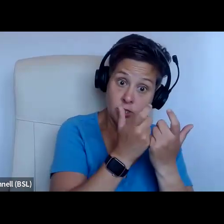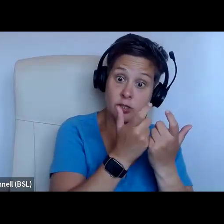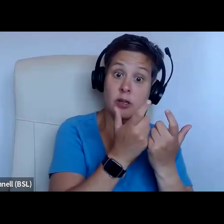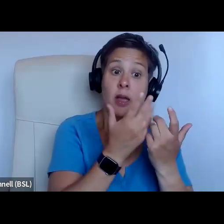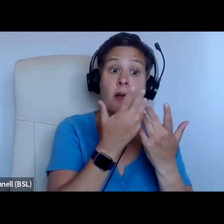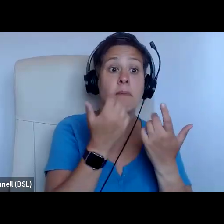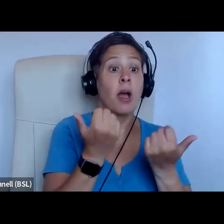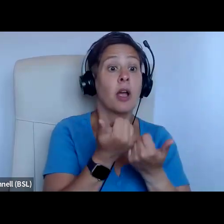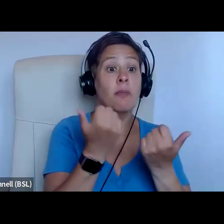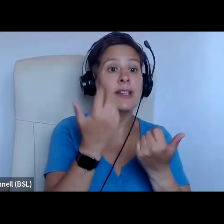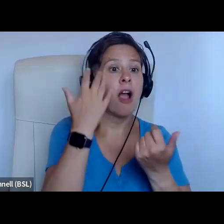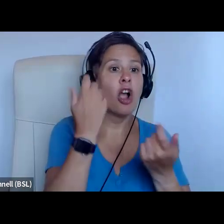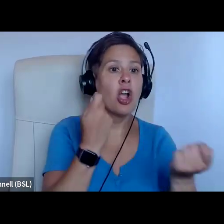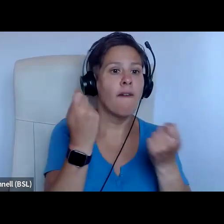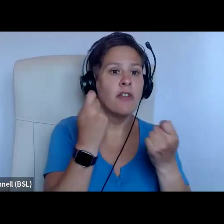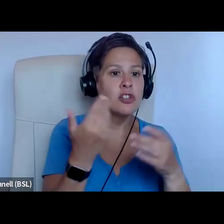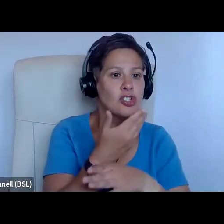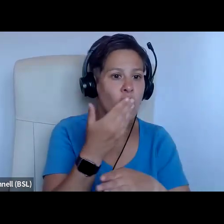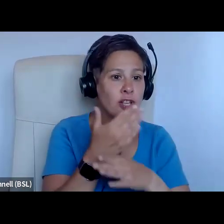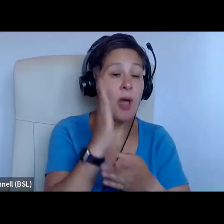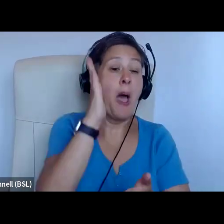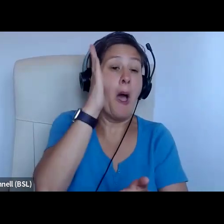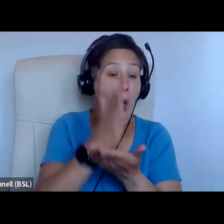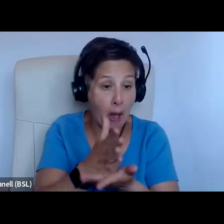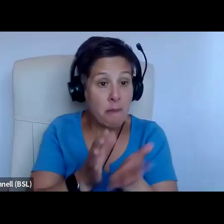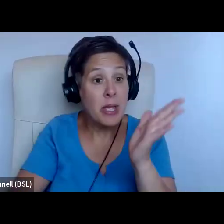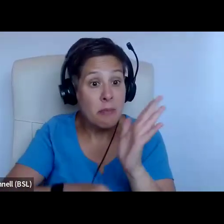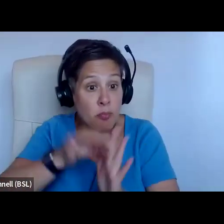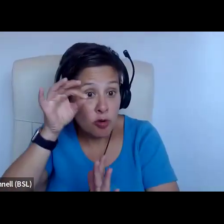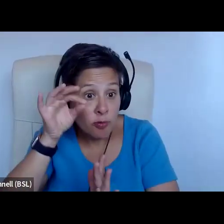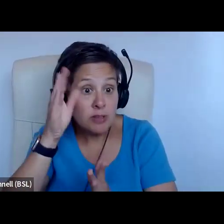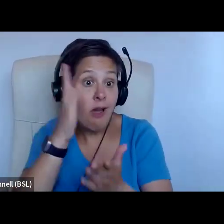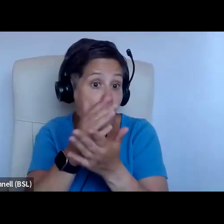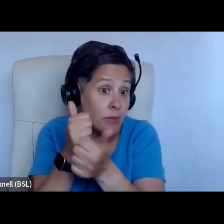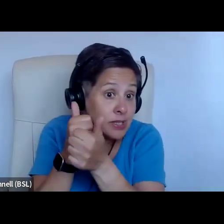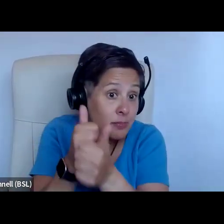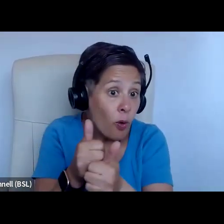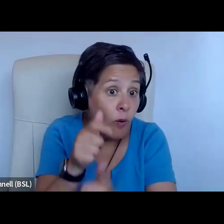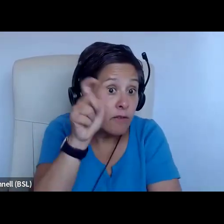What would have been even better for this process on reflection, would be